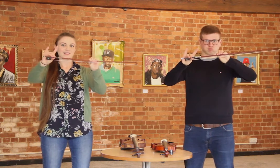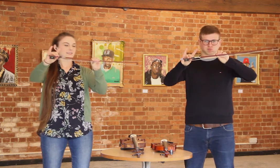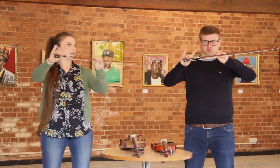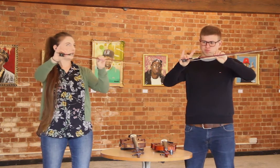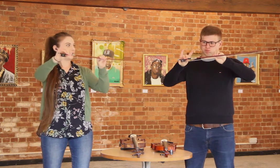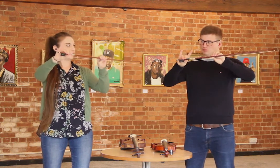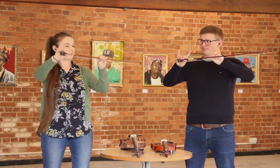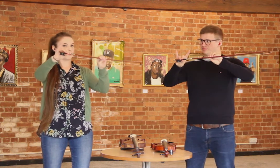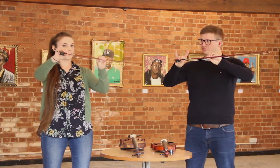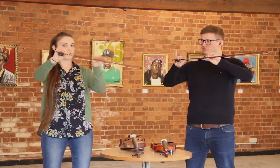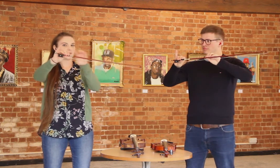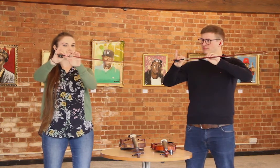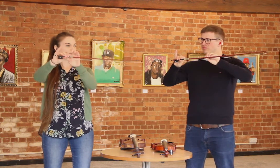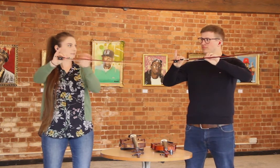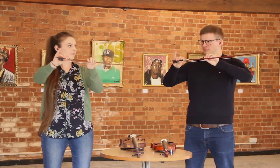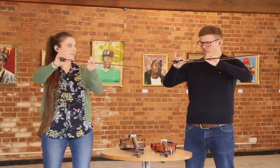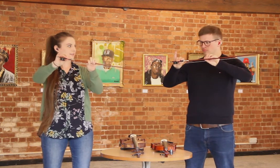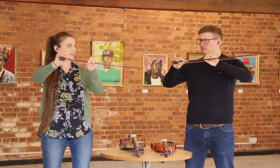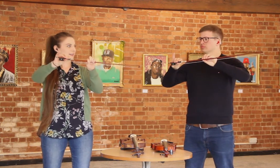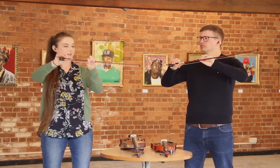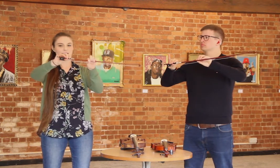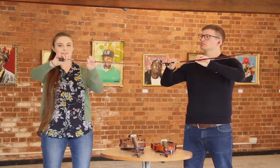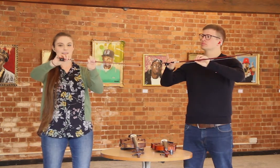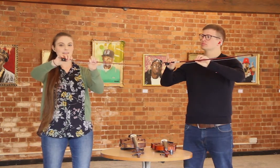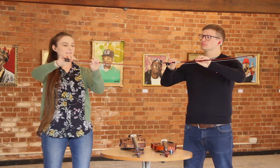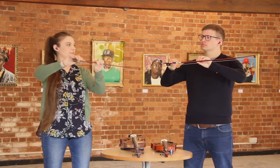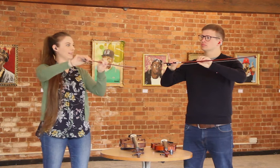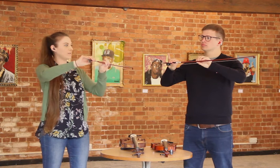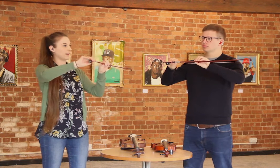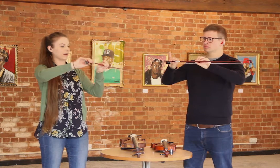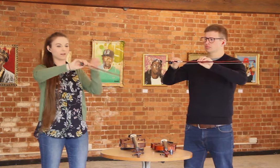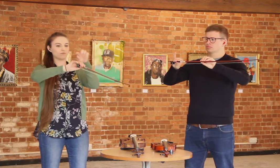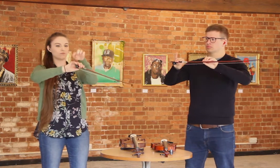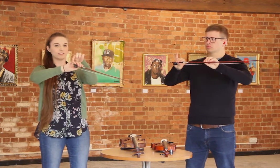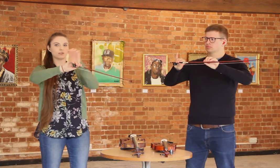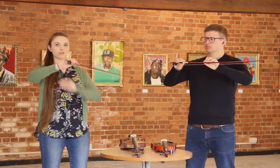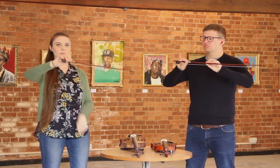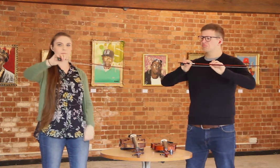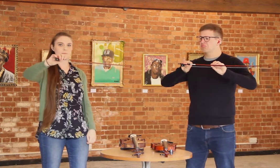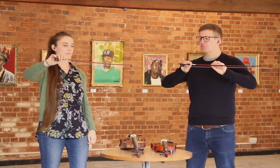And then you put that finger down and your little finger right on the top